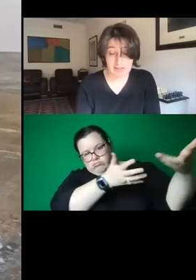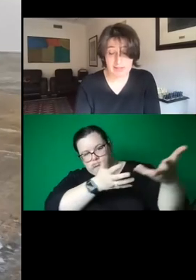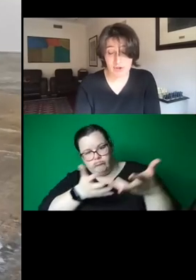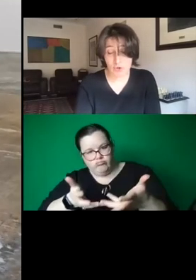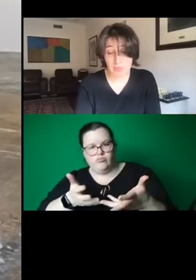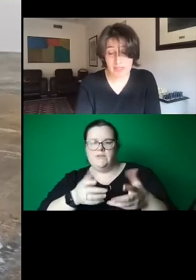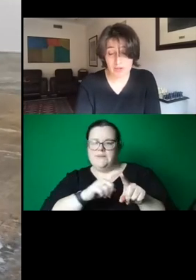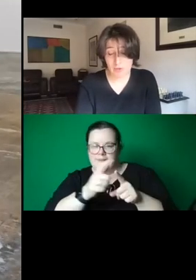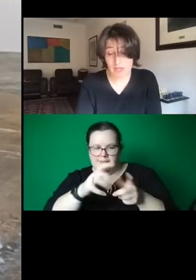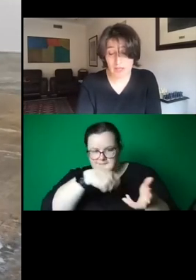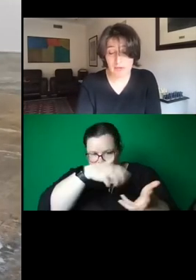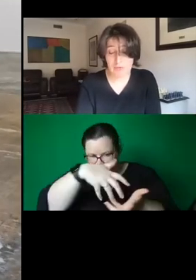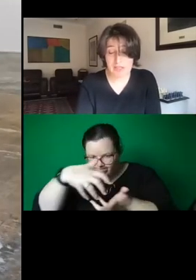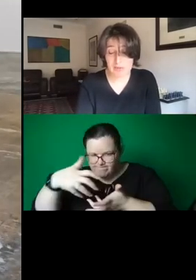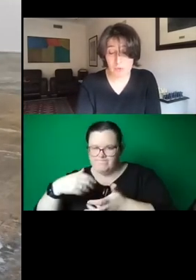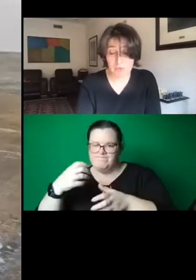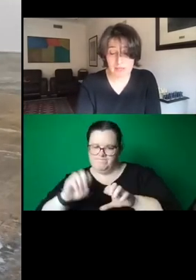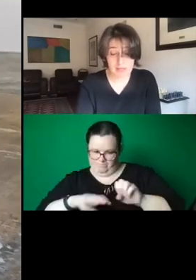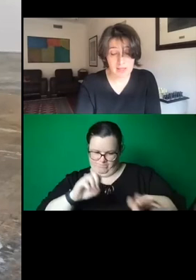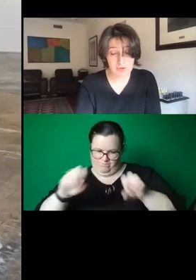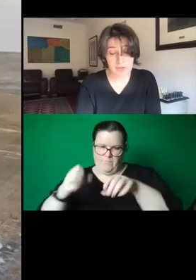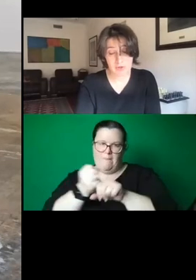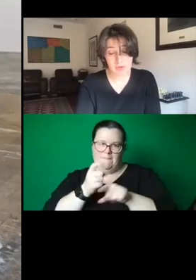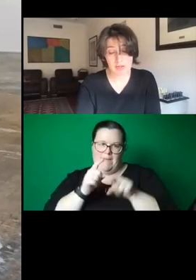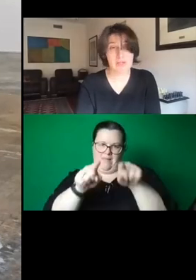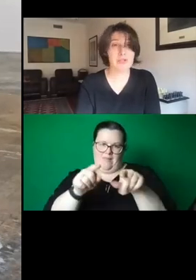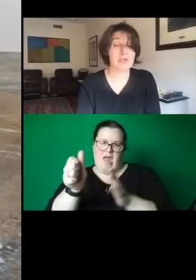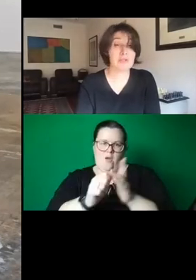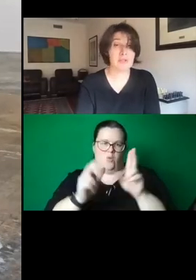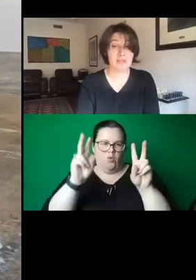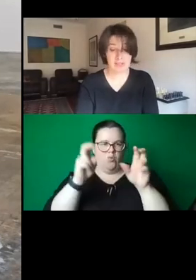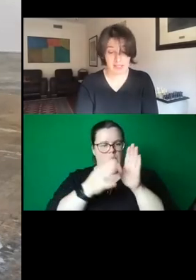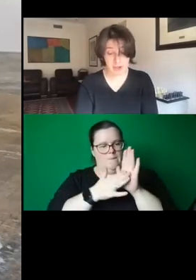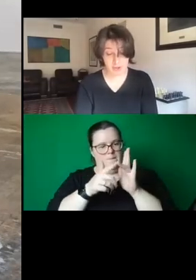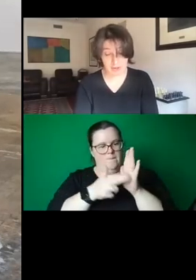enormity of the archive's recent move and the cultural historical and geographical dislocation